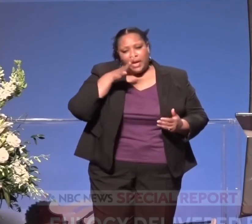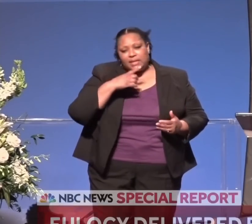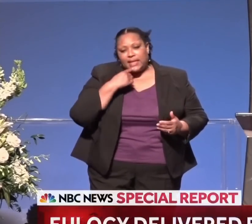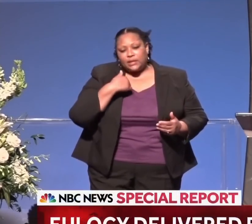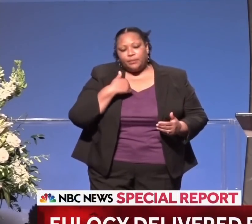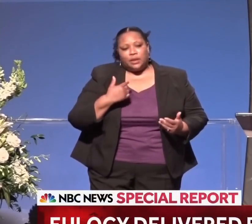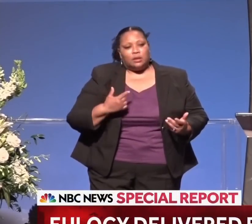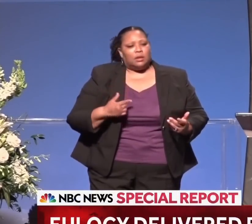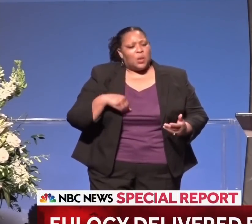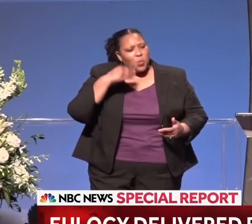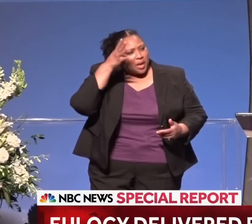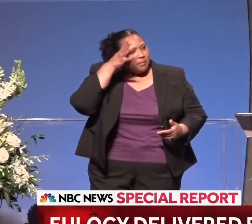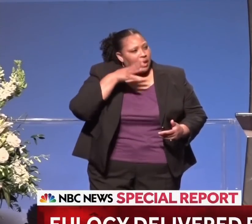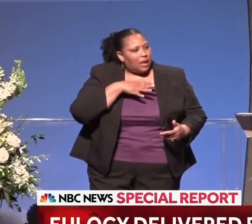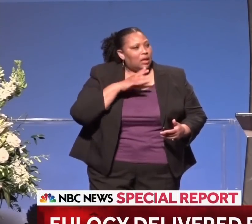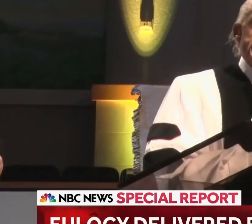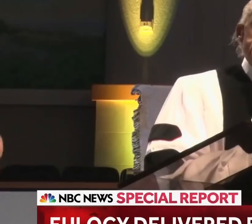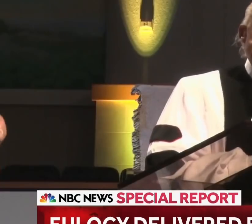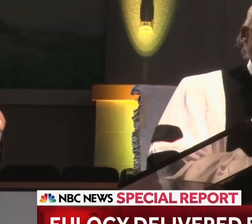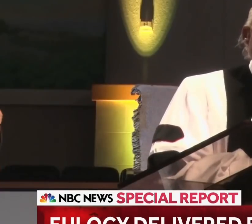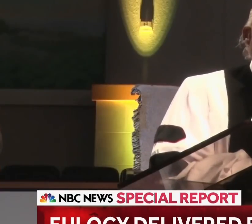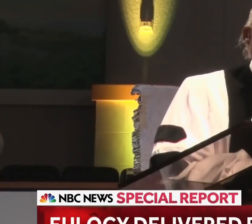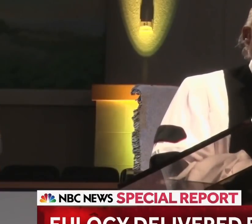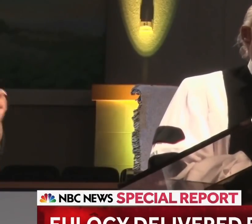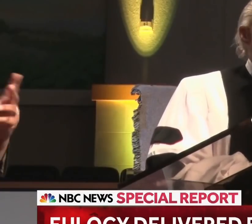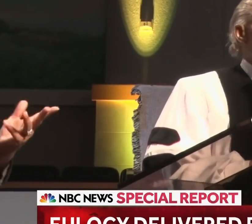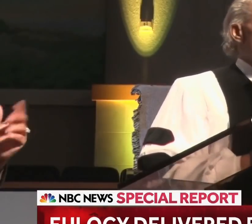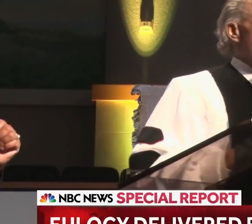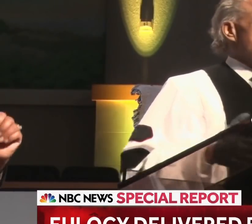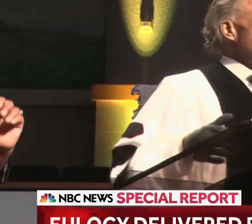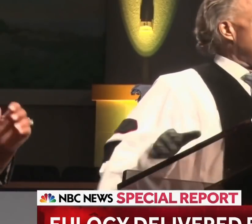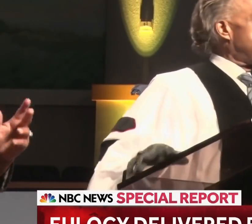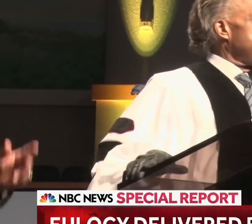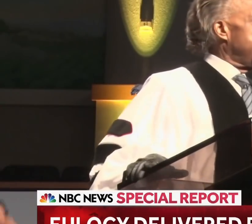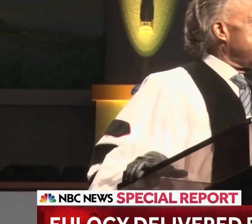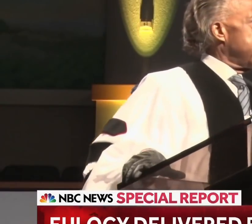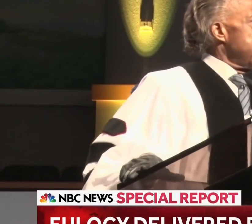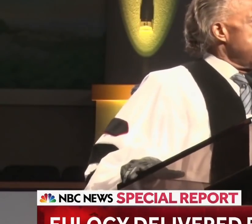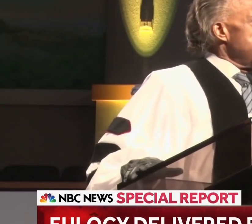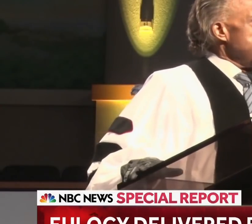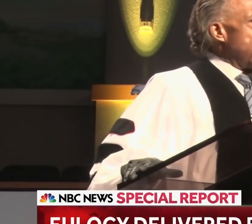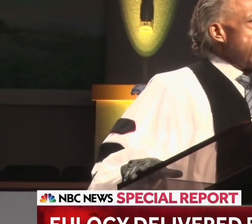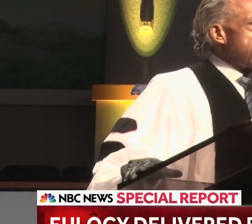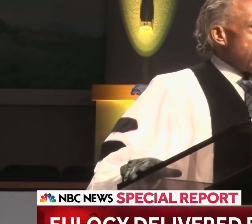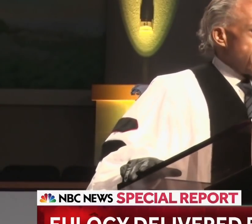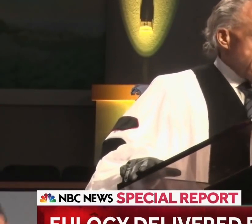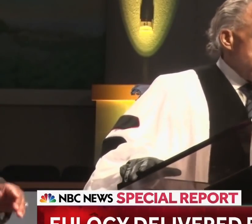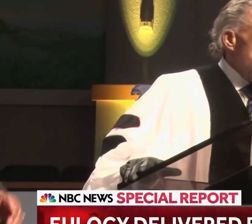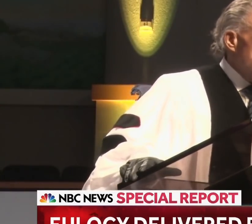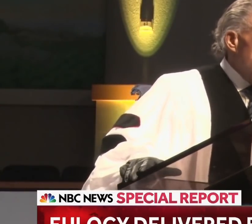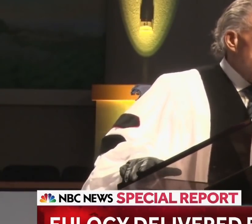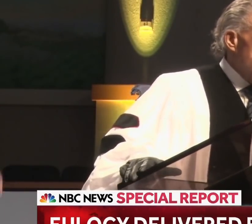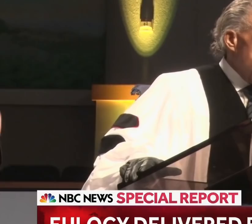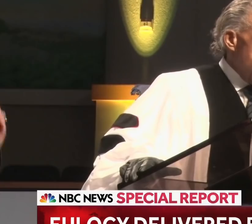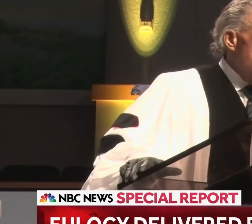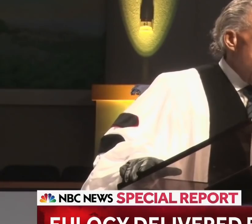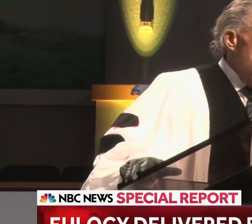PEOPLE ARE CONFUSED. I WAS WORKING OUT, I WORK OUT IN THE MORNINGS. MAN SAID TO ME, WHITE FELLOW IN